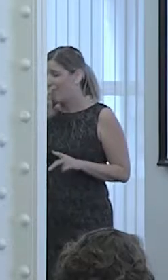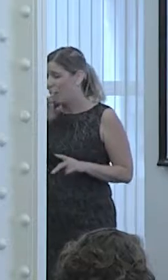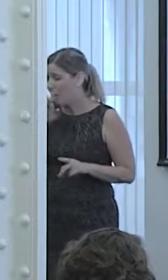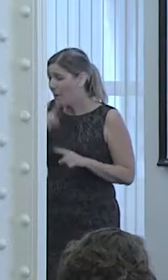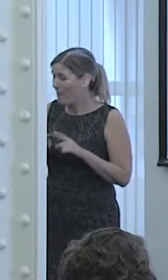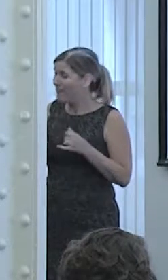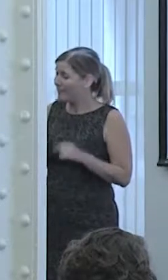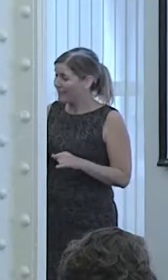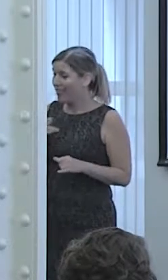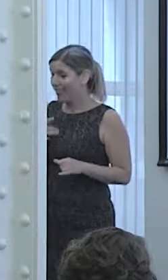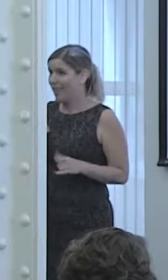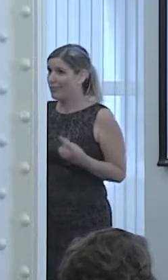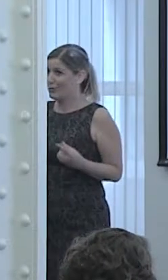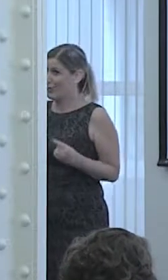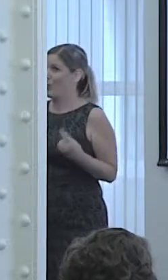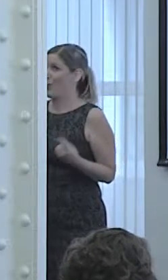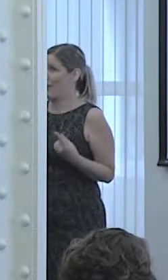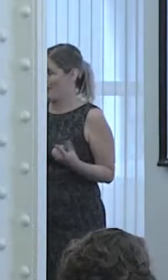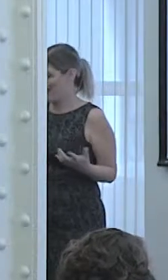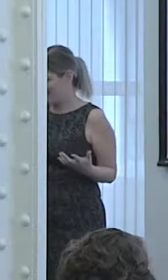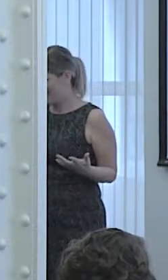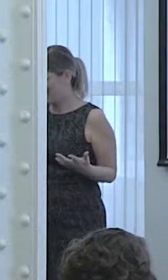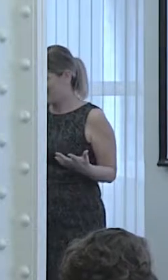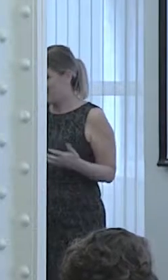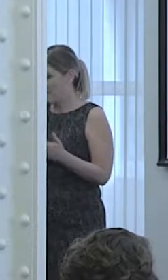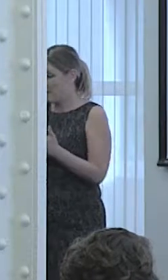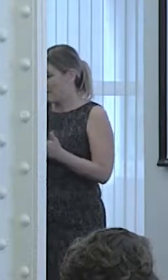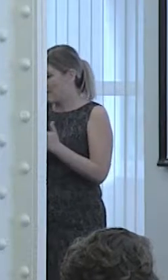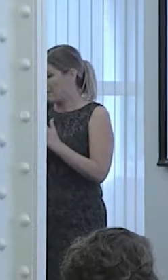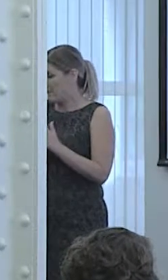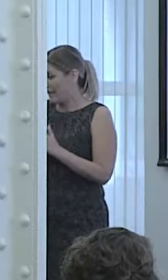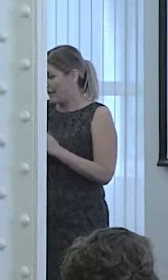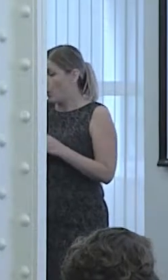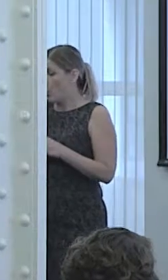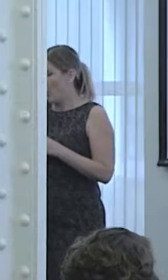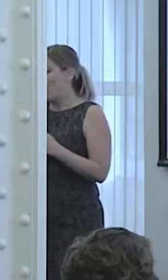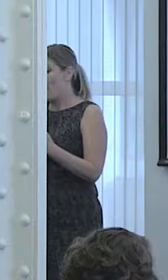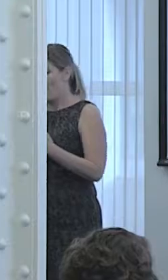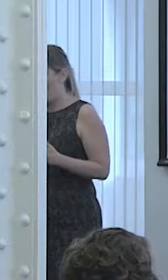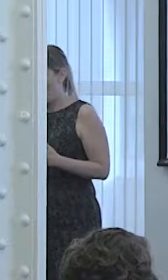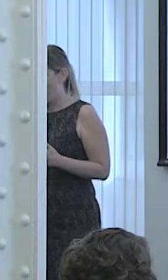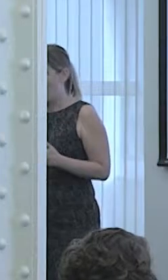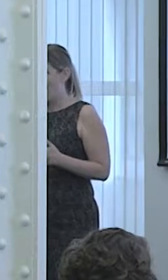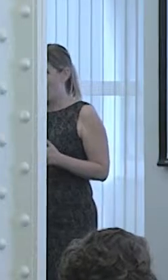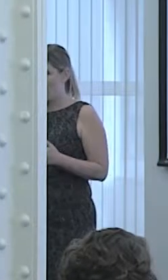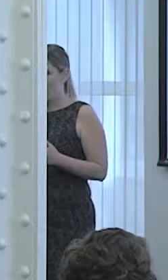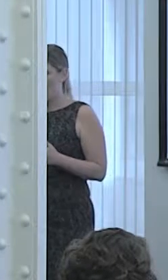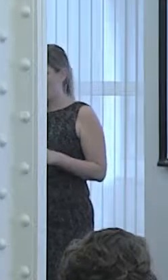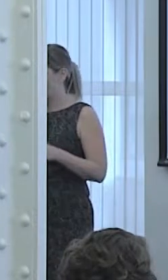but they still like doing things. That might mean, when they want to consent they either use sign language or